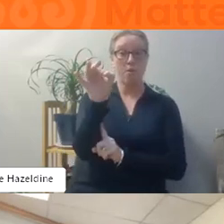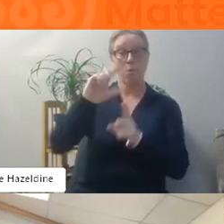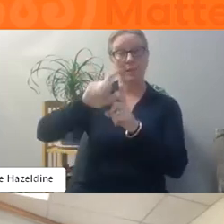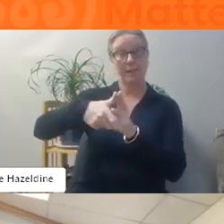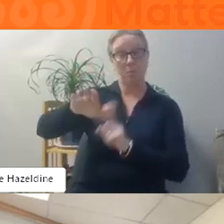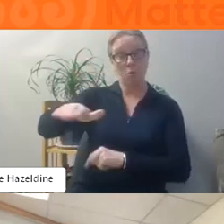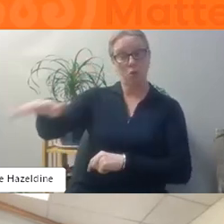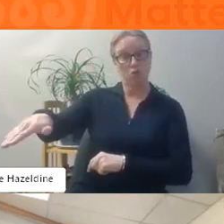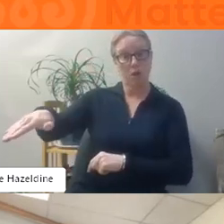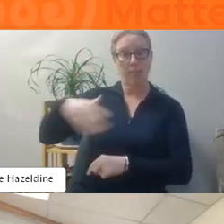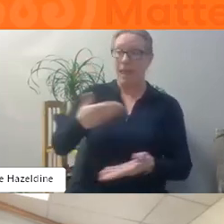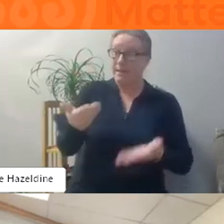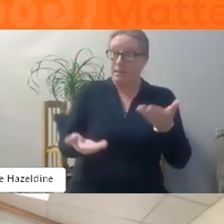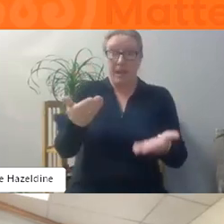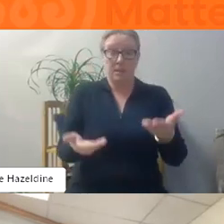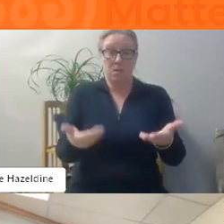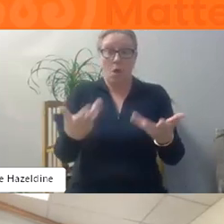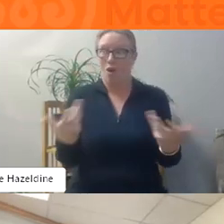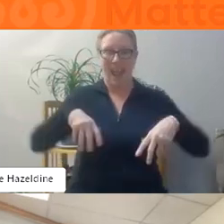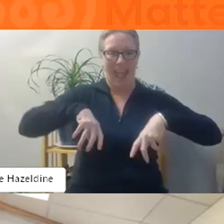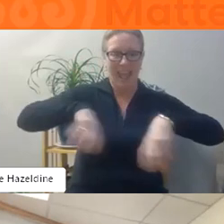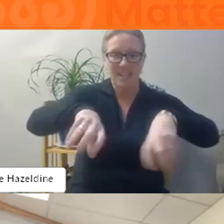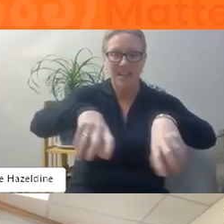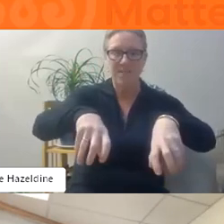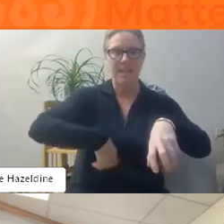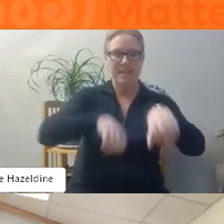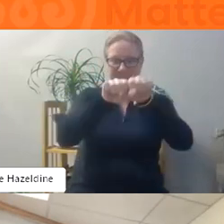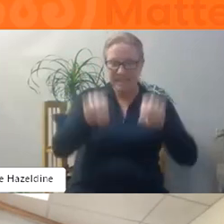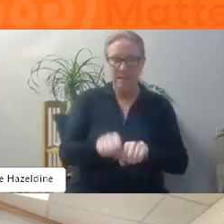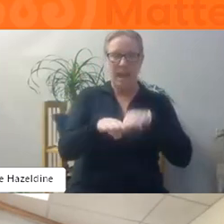this depends on taking an active and systematic approach to remove